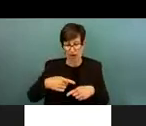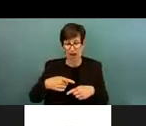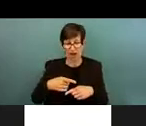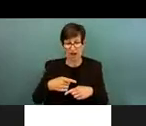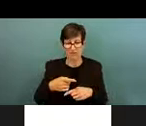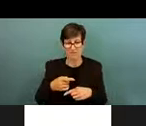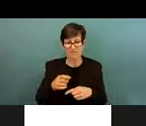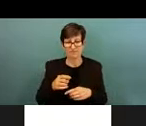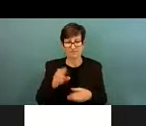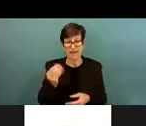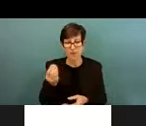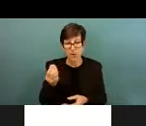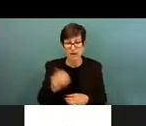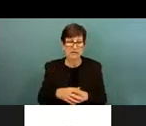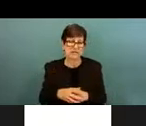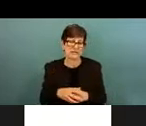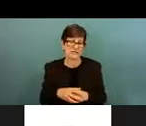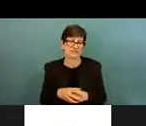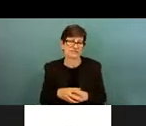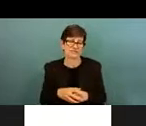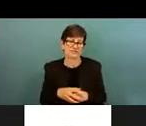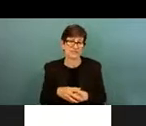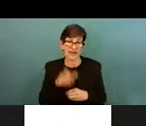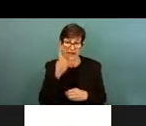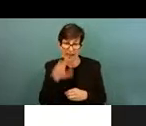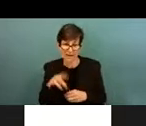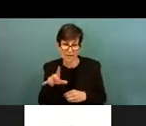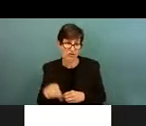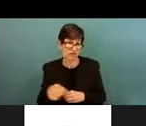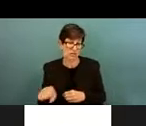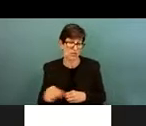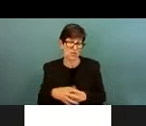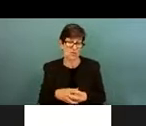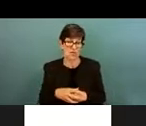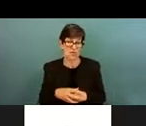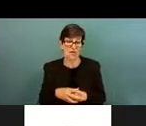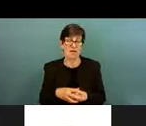of figures. But I think when we look at the data, you'll see that the issues we've identified